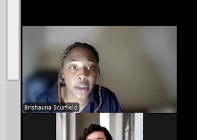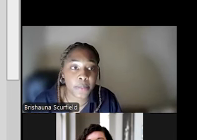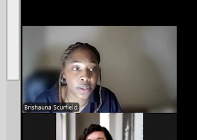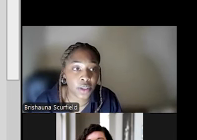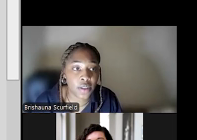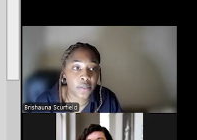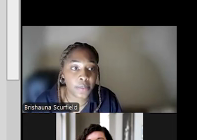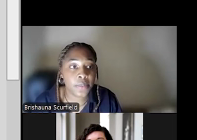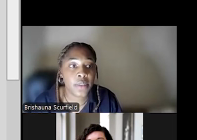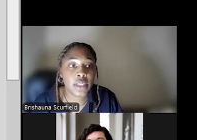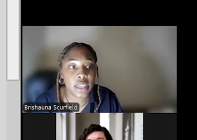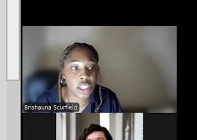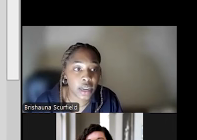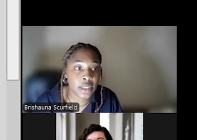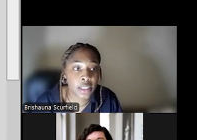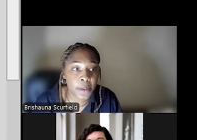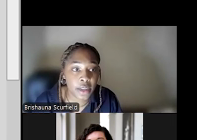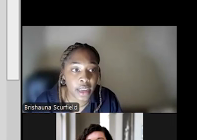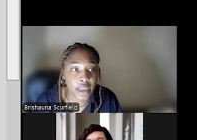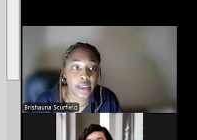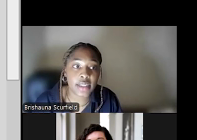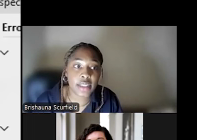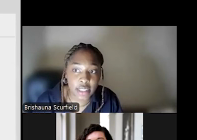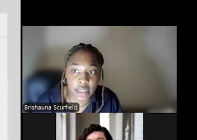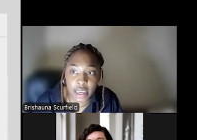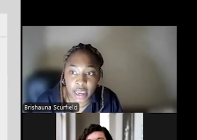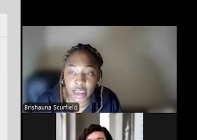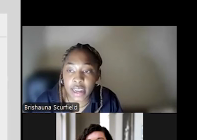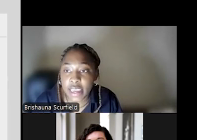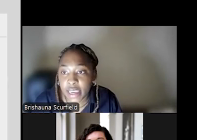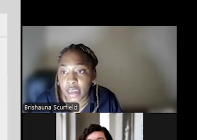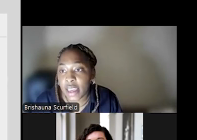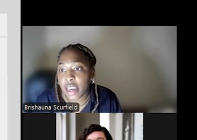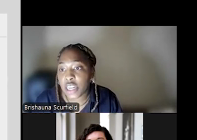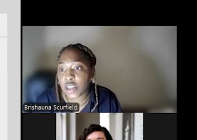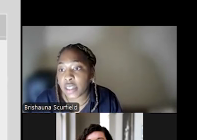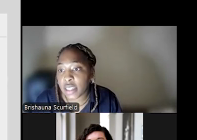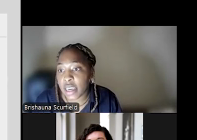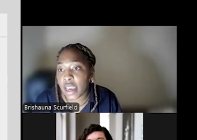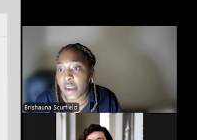as Microsoft. Select check accessibility and select it again. And again, as you can see,